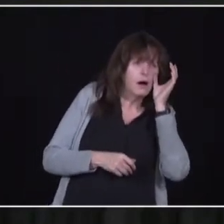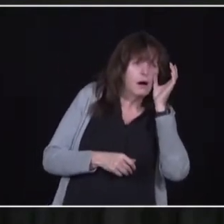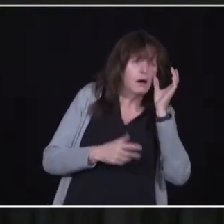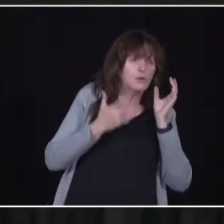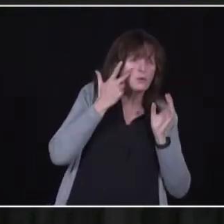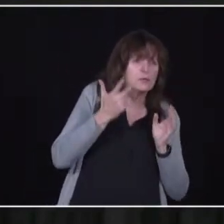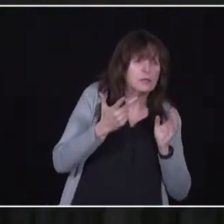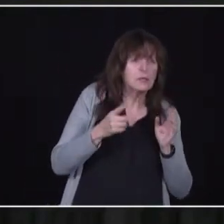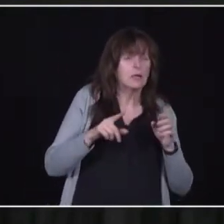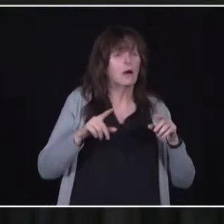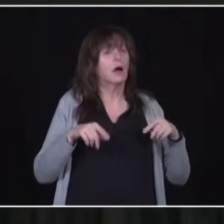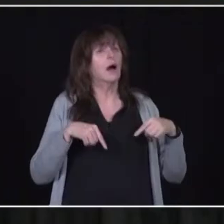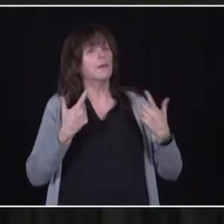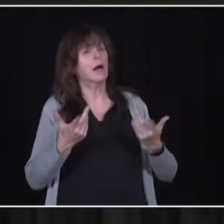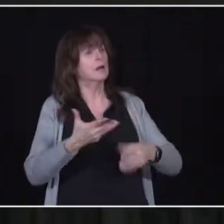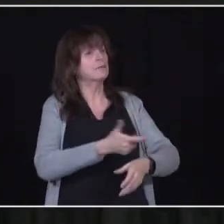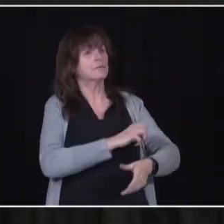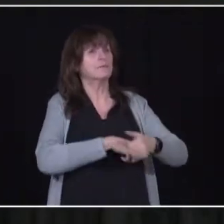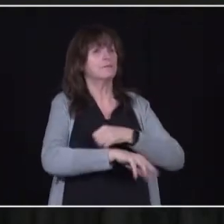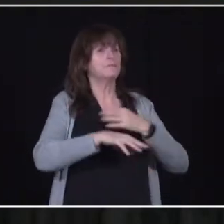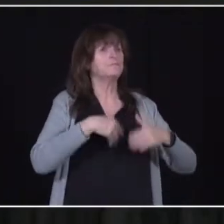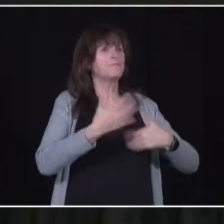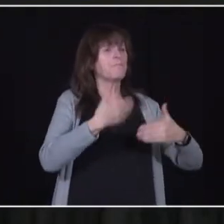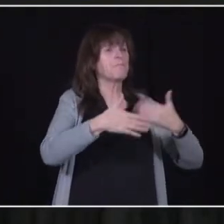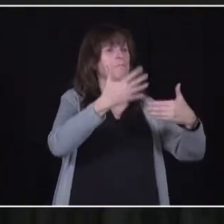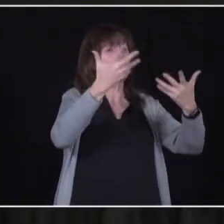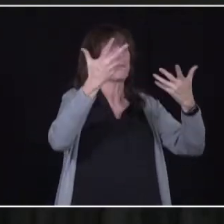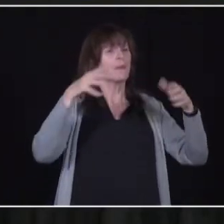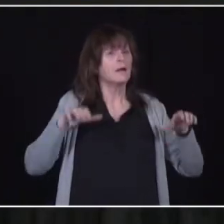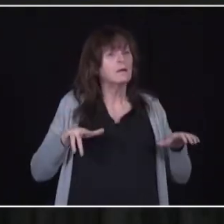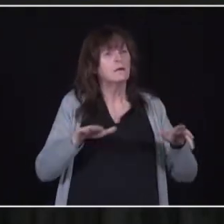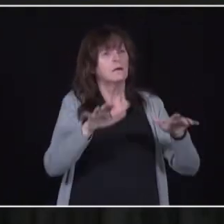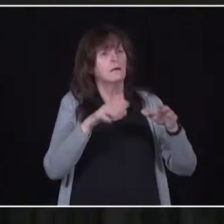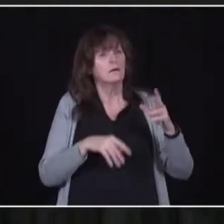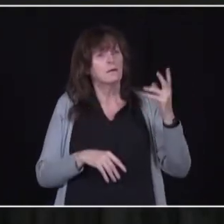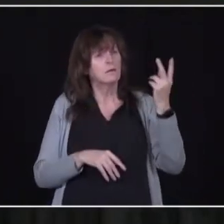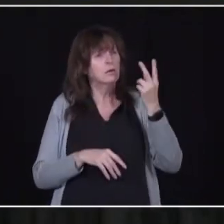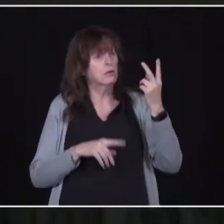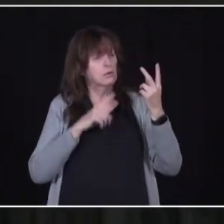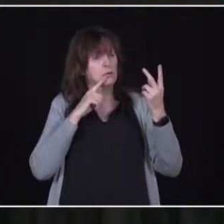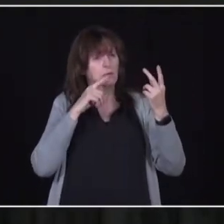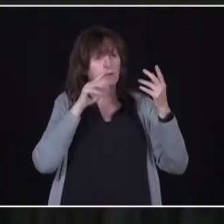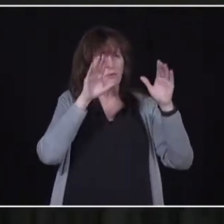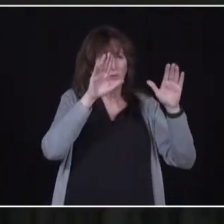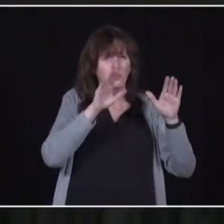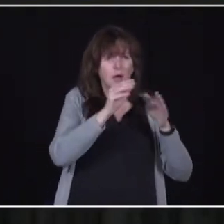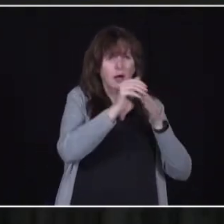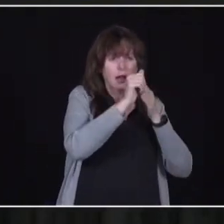They take it and run with it and jump ahead and start moving forward and they are just two